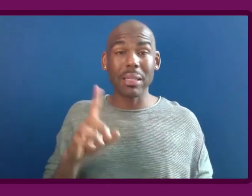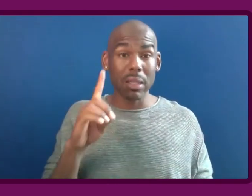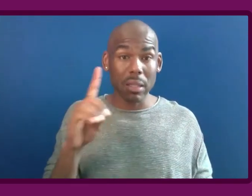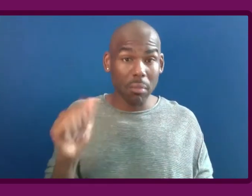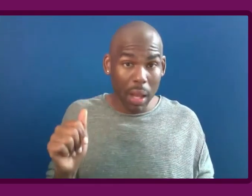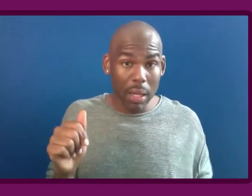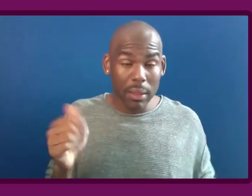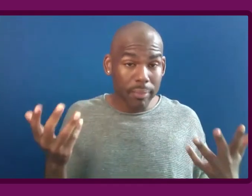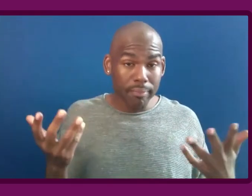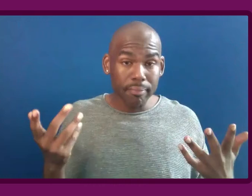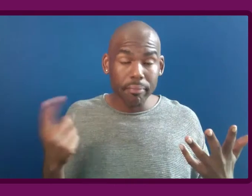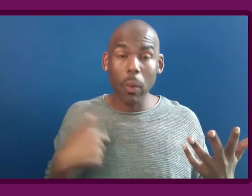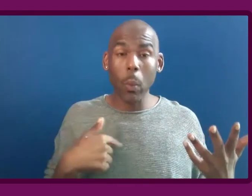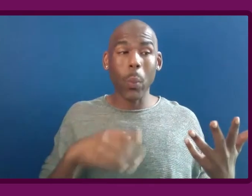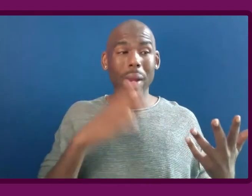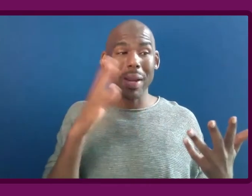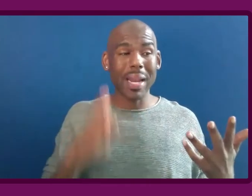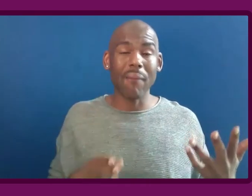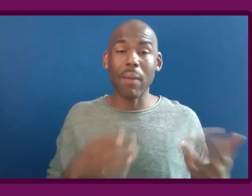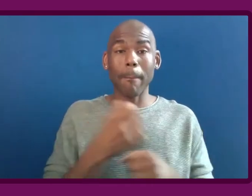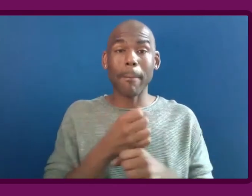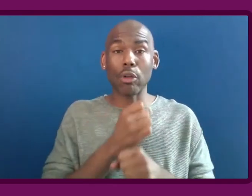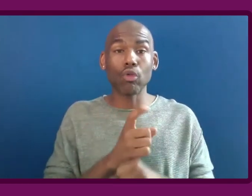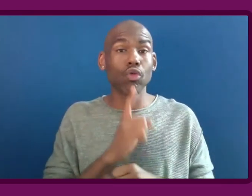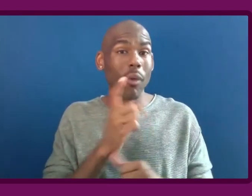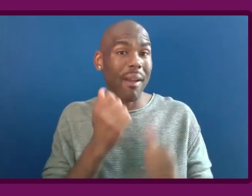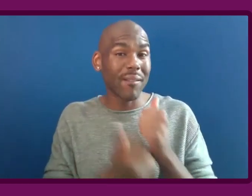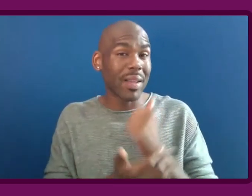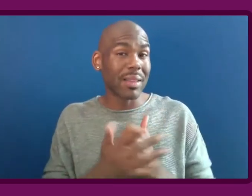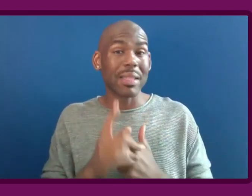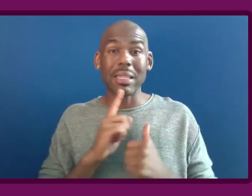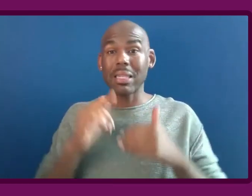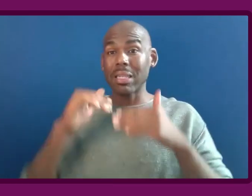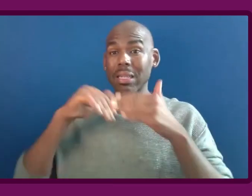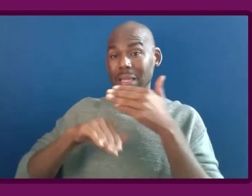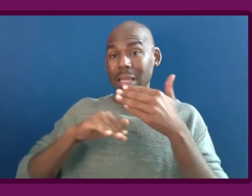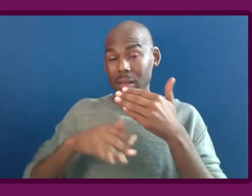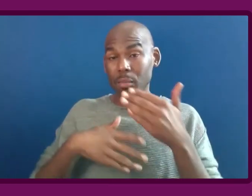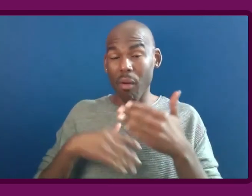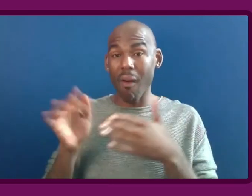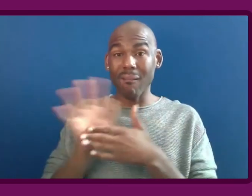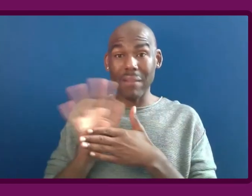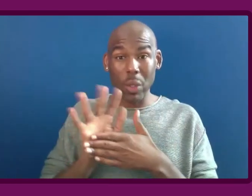body right there. I told them, "A lot of women with disabilities can't put their bodies there."